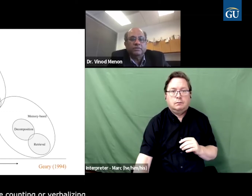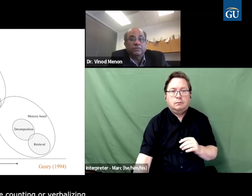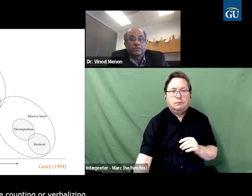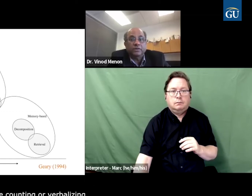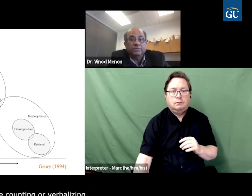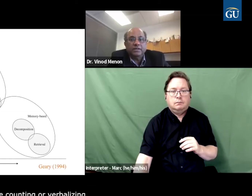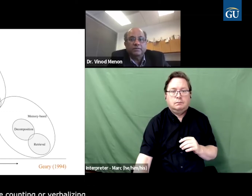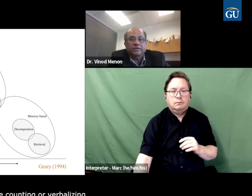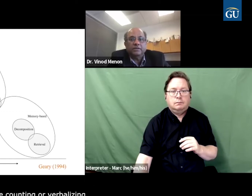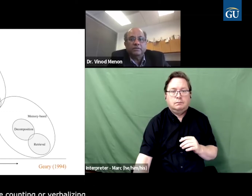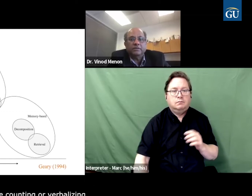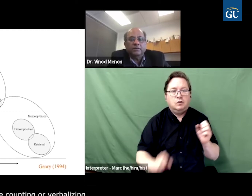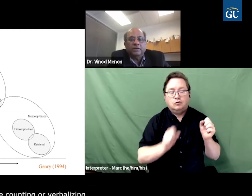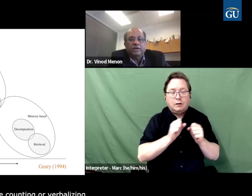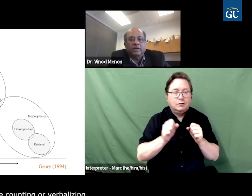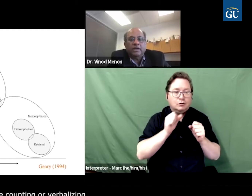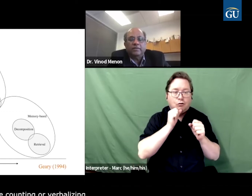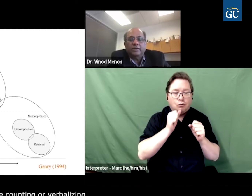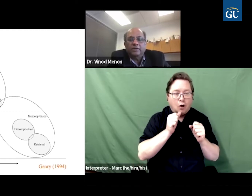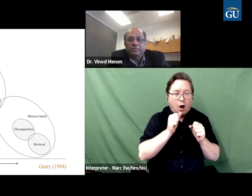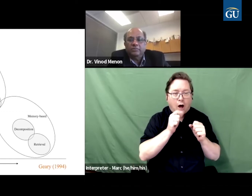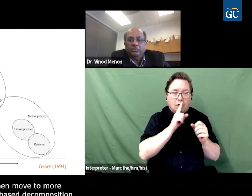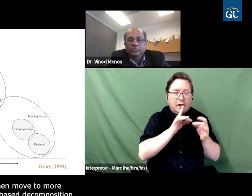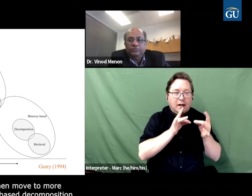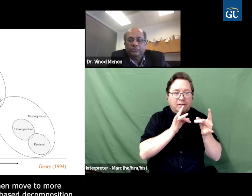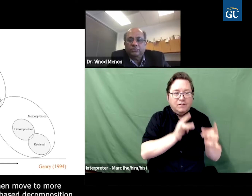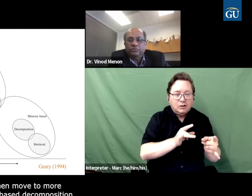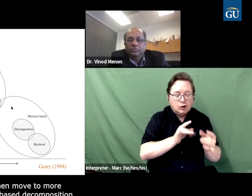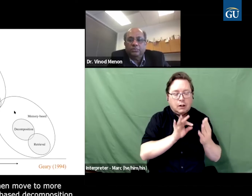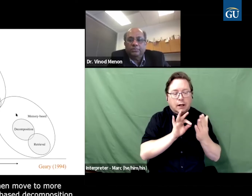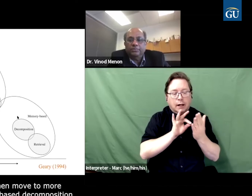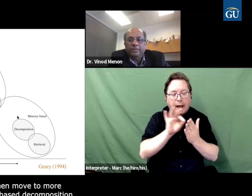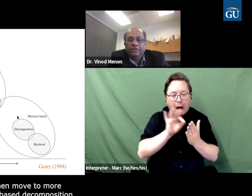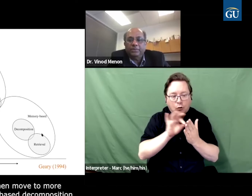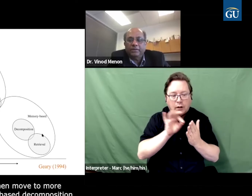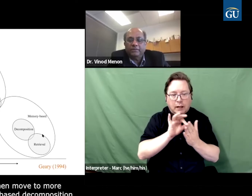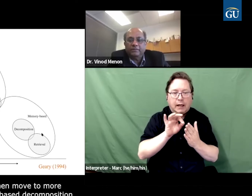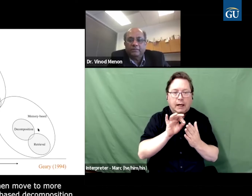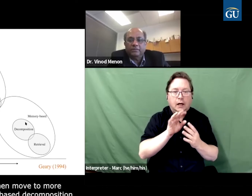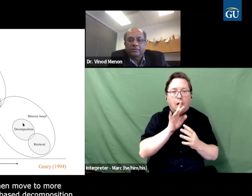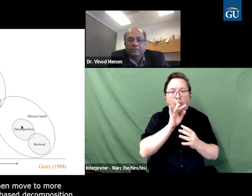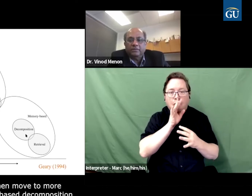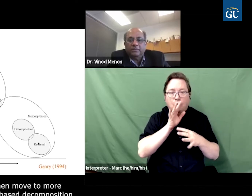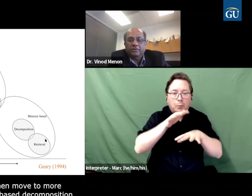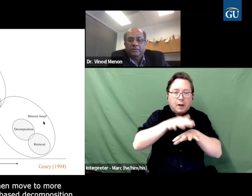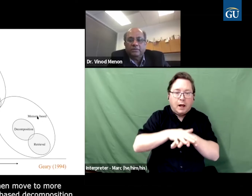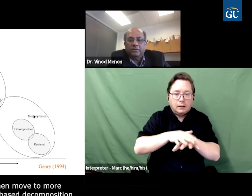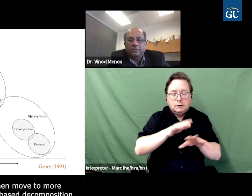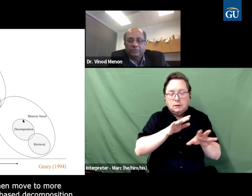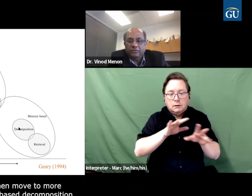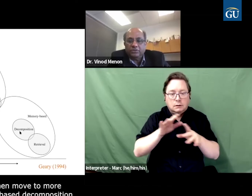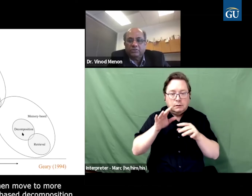counting or verbalizing